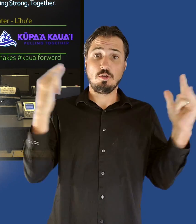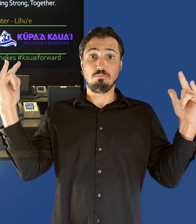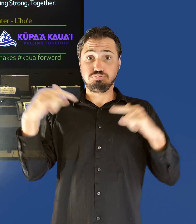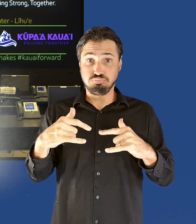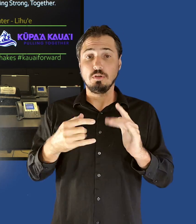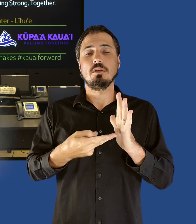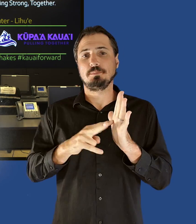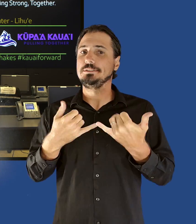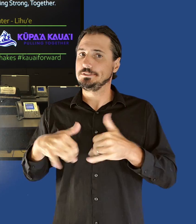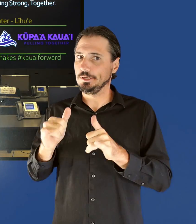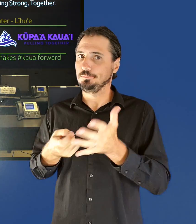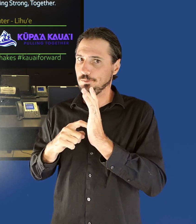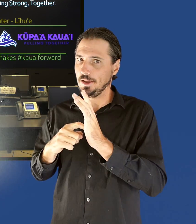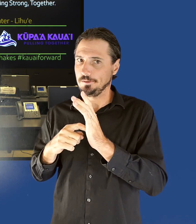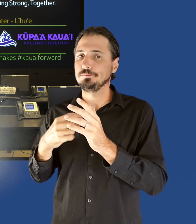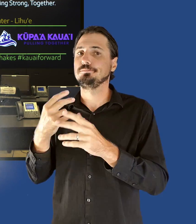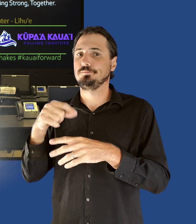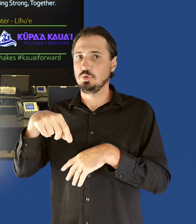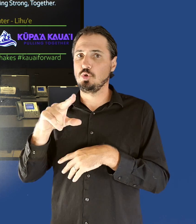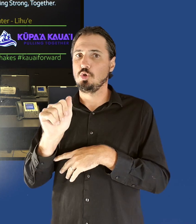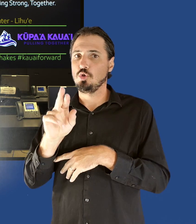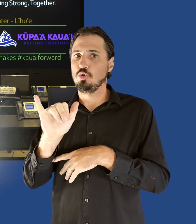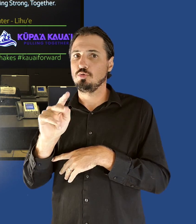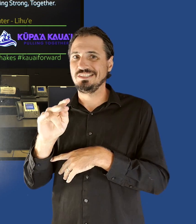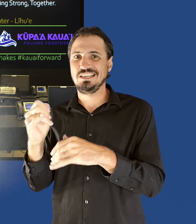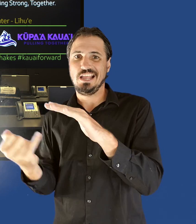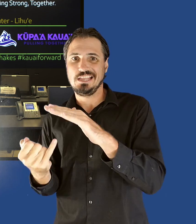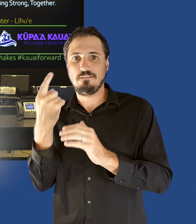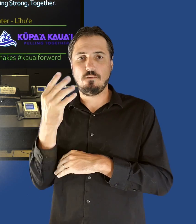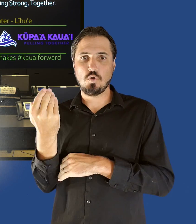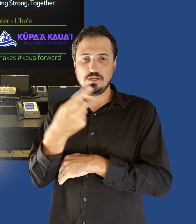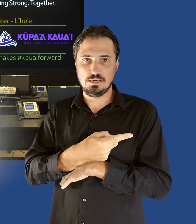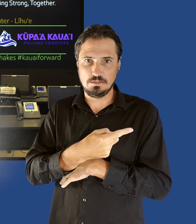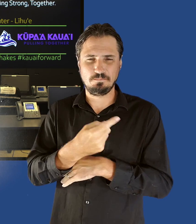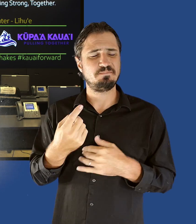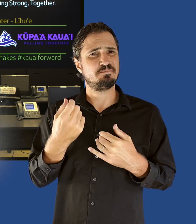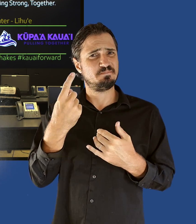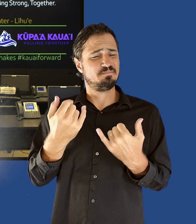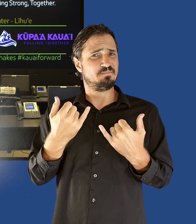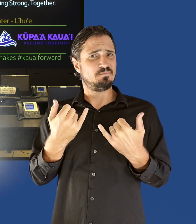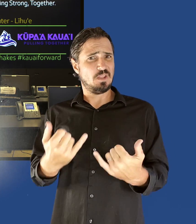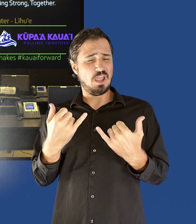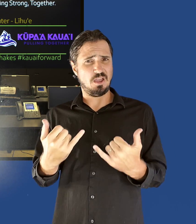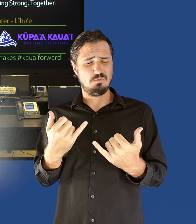Along with the Governor’s new traveler rule, there is a new COVID-19 screening process at the airport for Hawai‘i travelers.